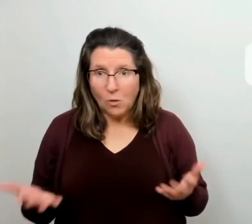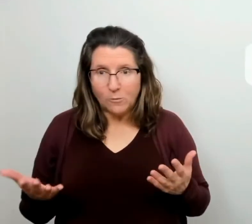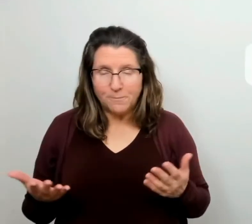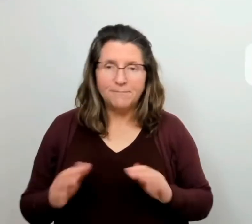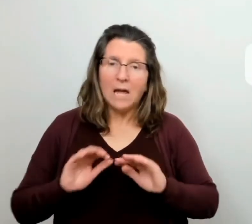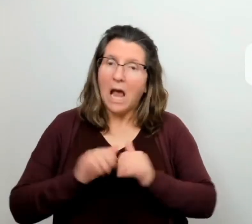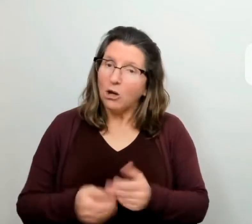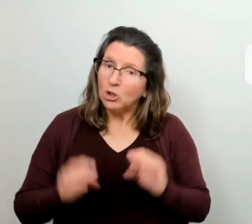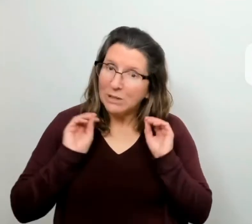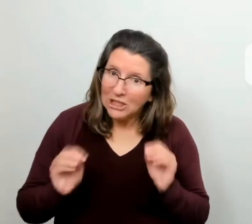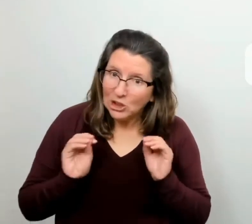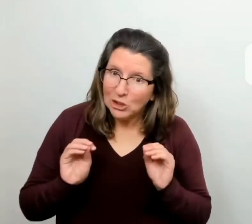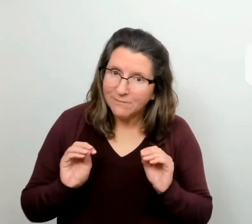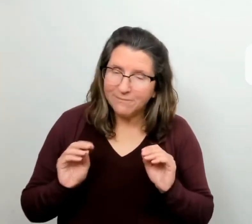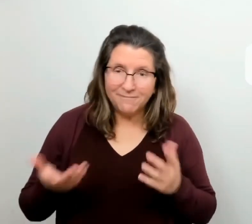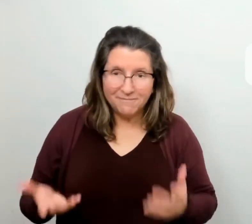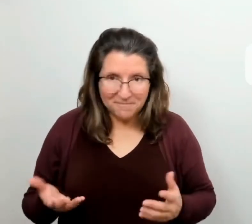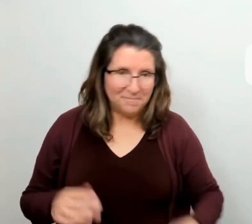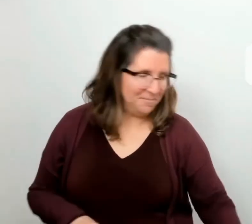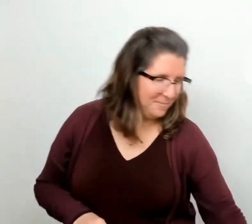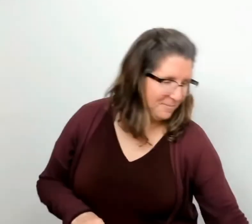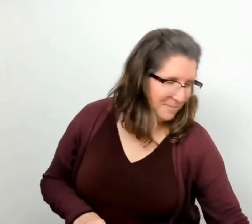So how do you teach?